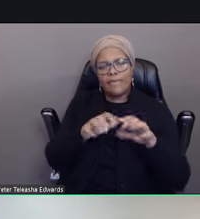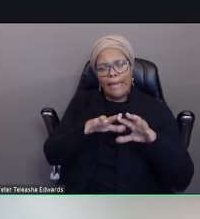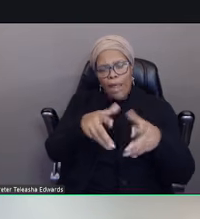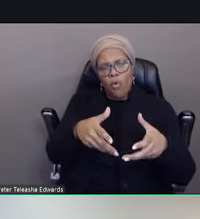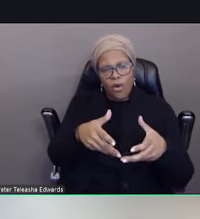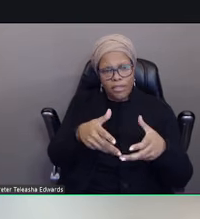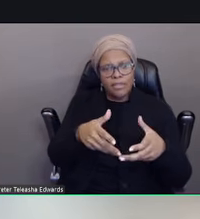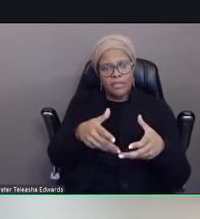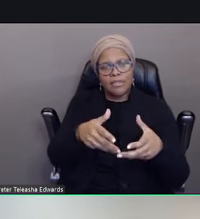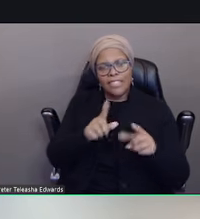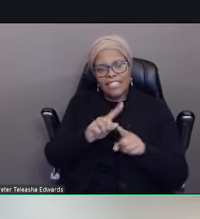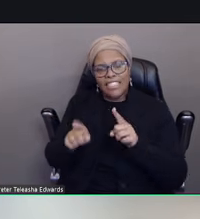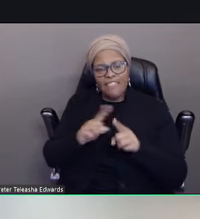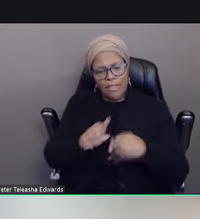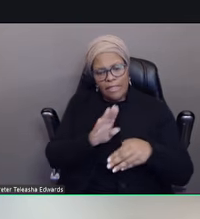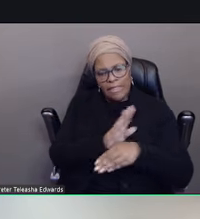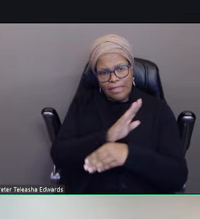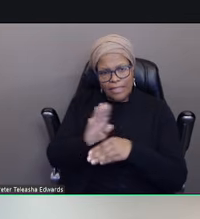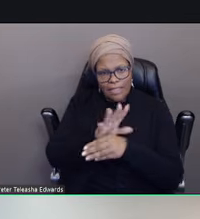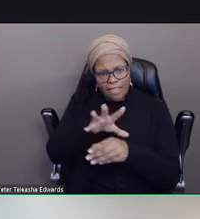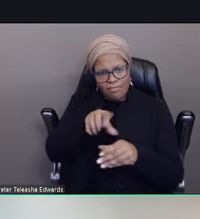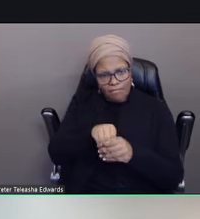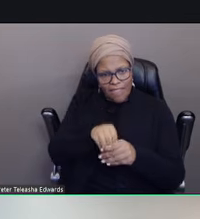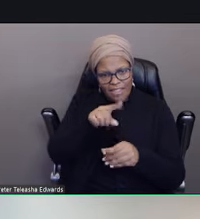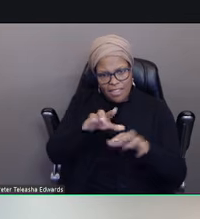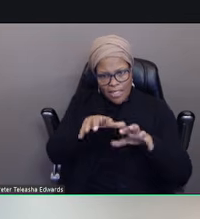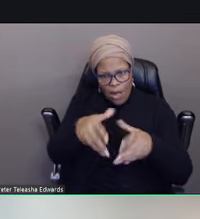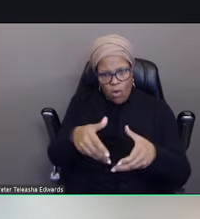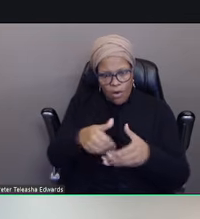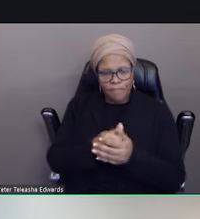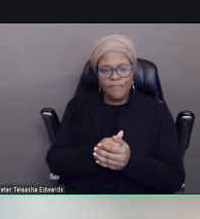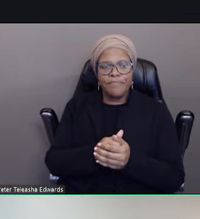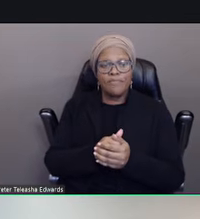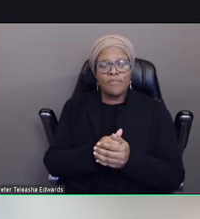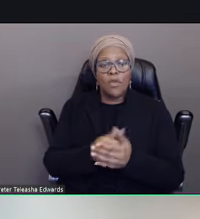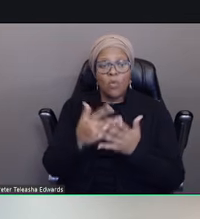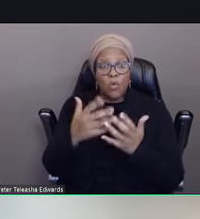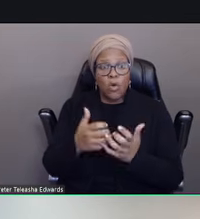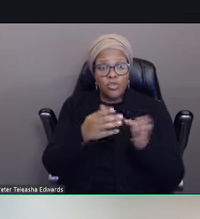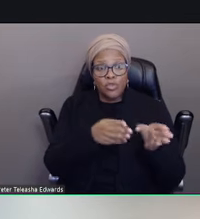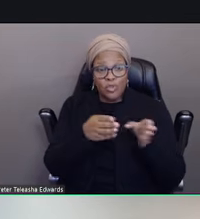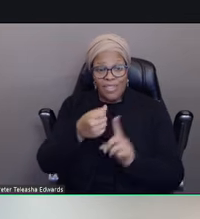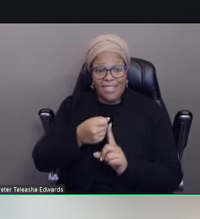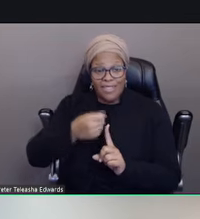entities that are part of that network. We want to expand um primary care and prevention. That's